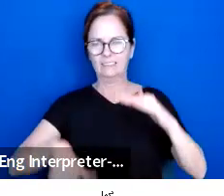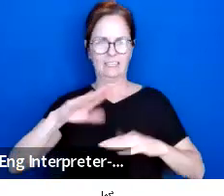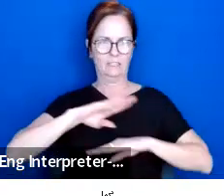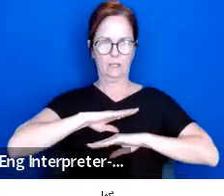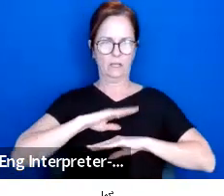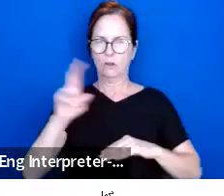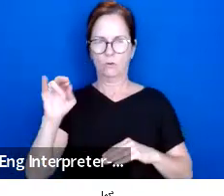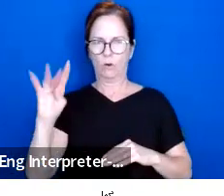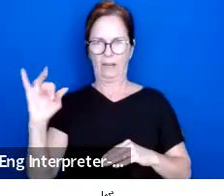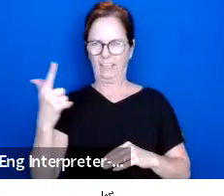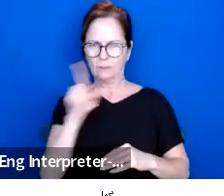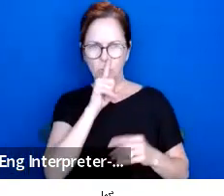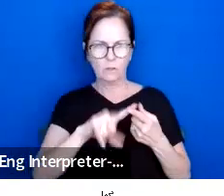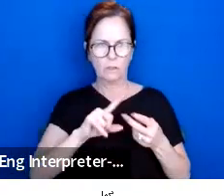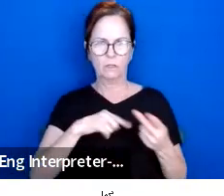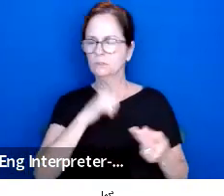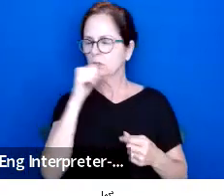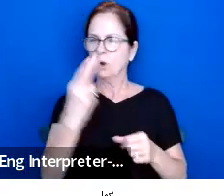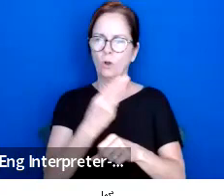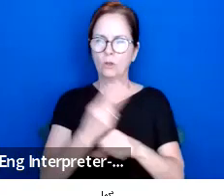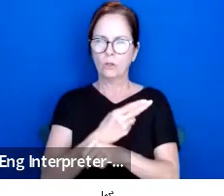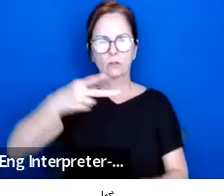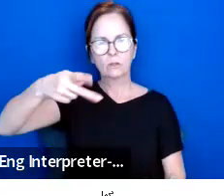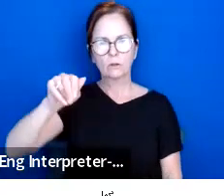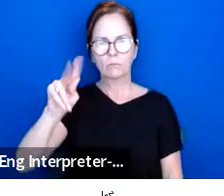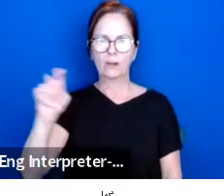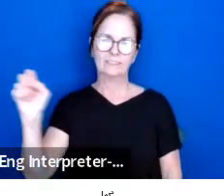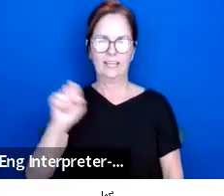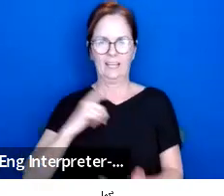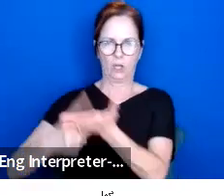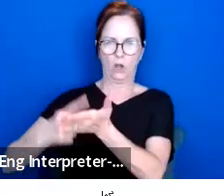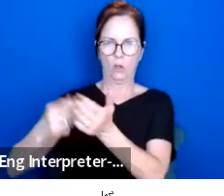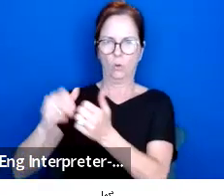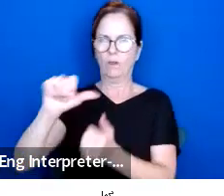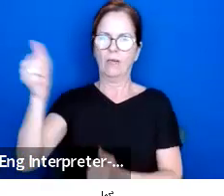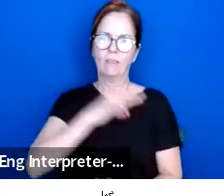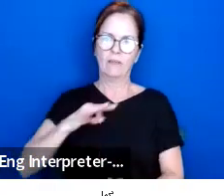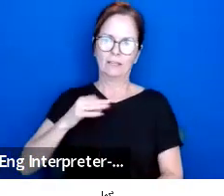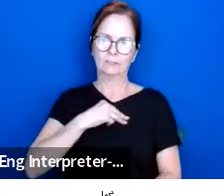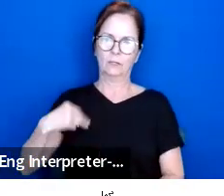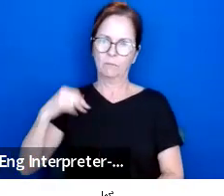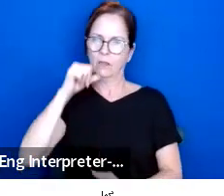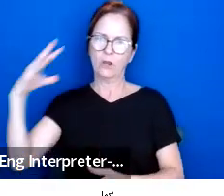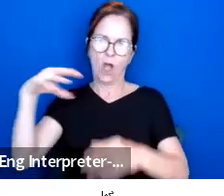May not use ex parte conversations with other faculty members who are not on the review team for less than a satisfactory review.